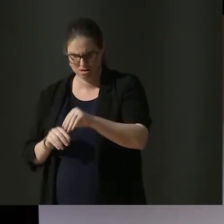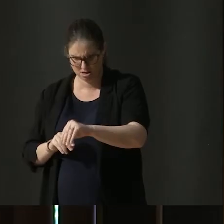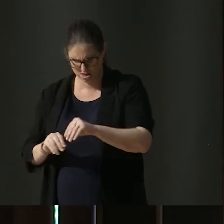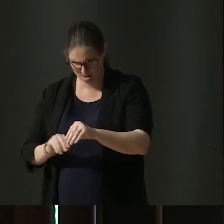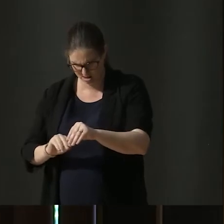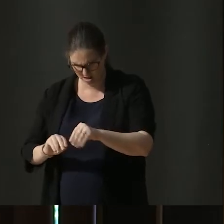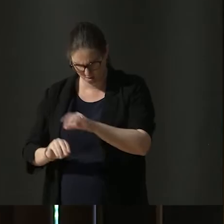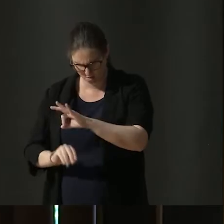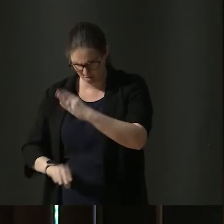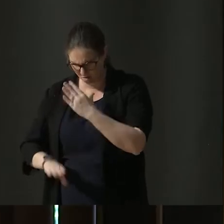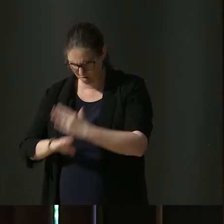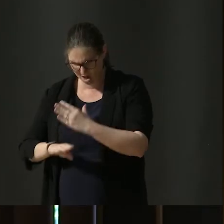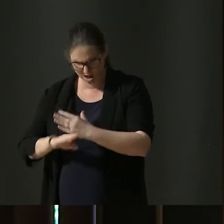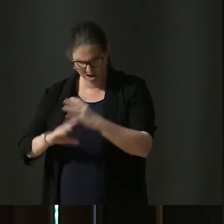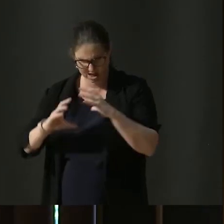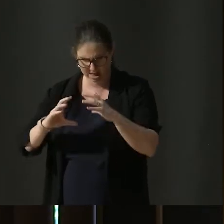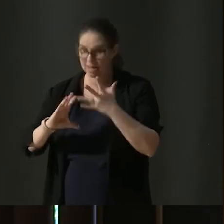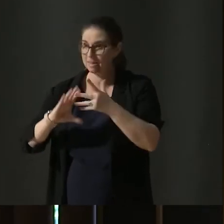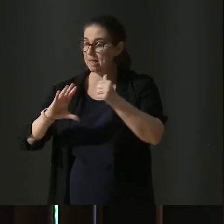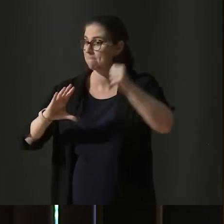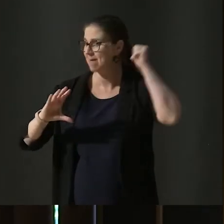The limbic system -more towards the back of their brain-